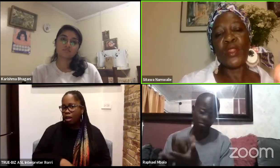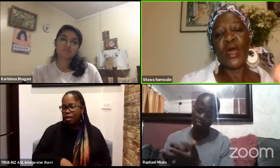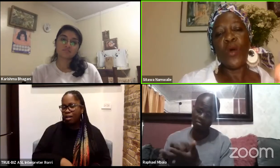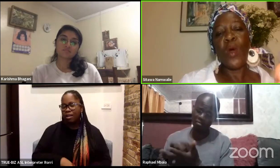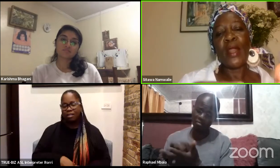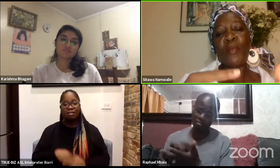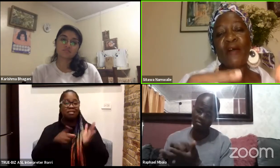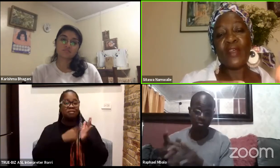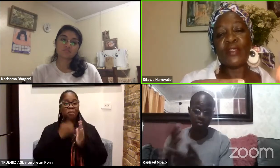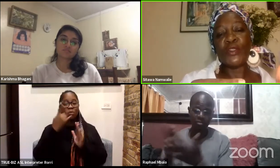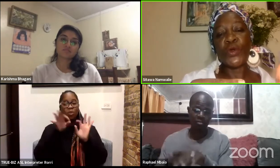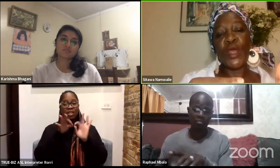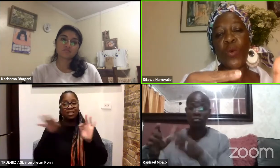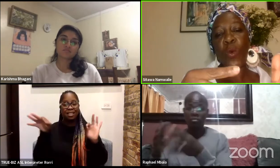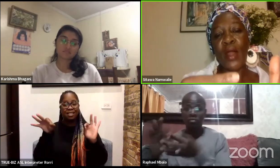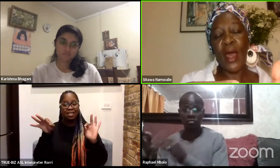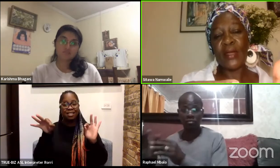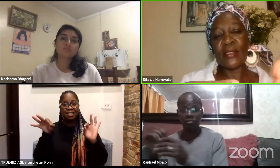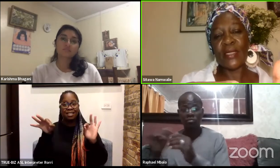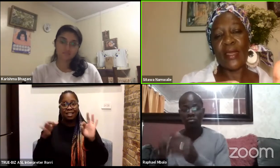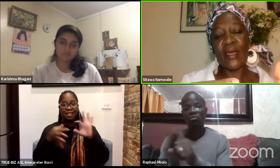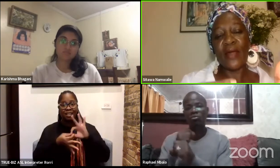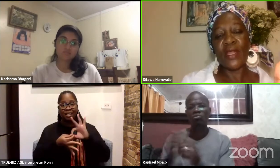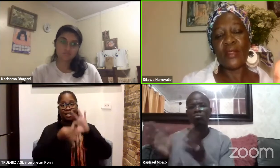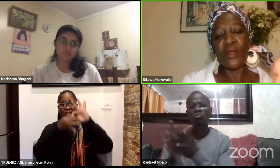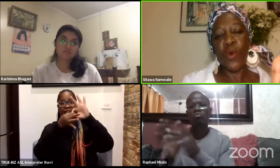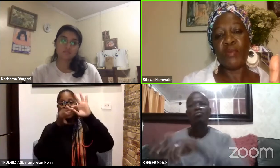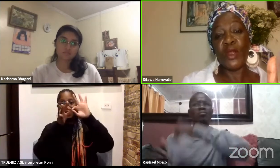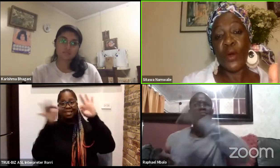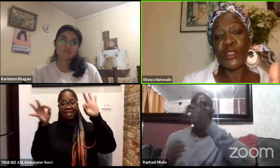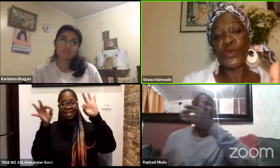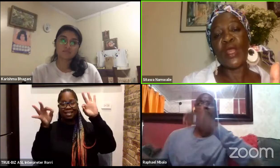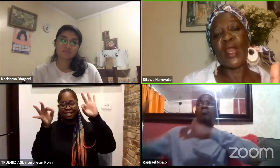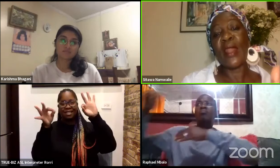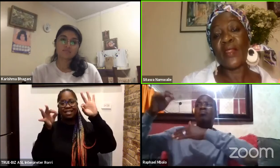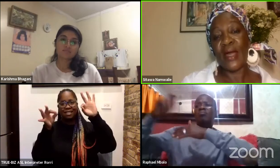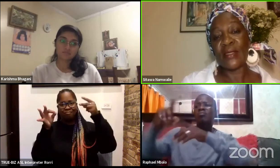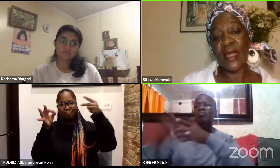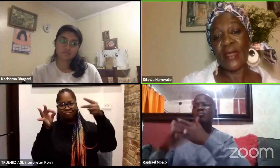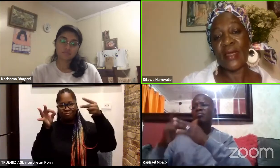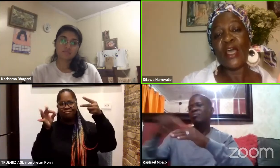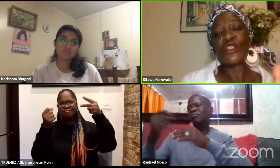with one above it to create one understanding and then the one below it to create another understanding.